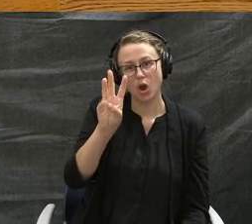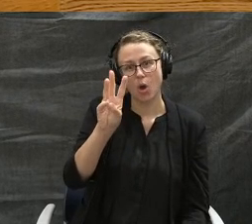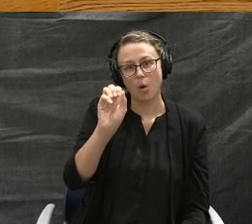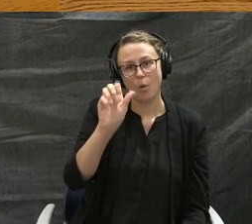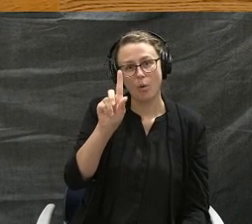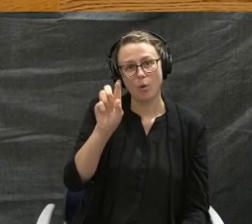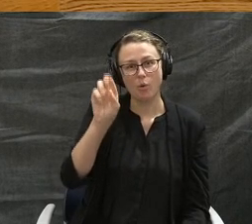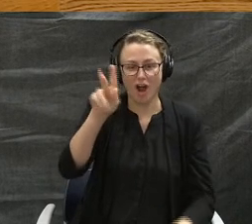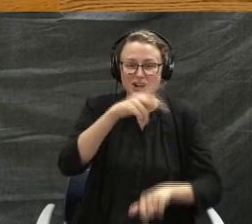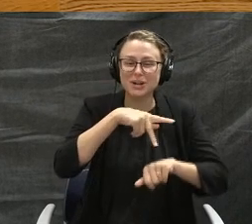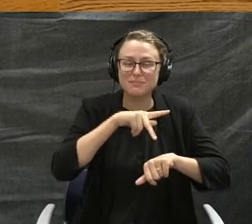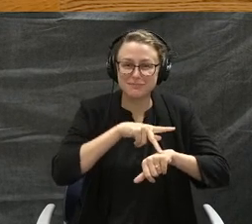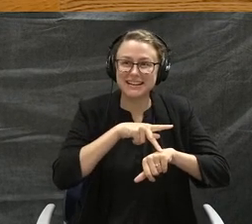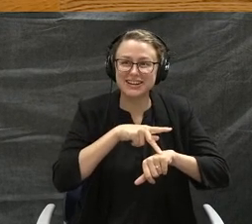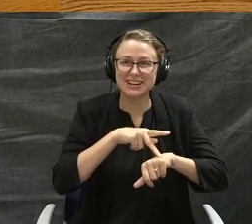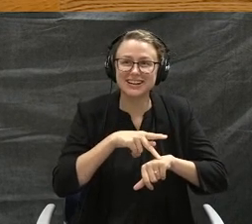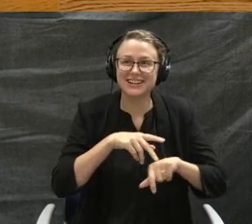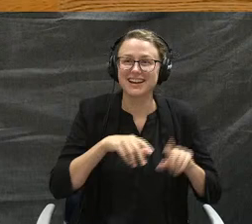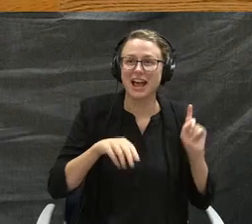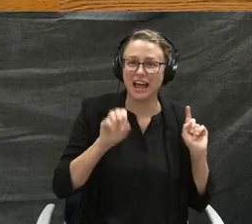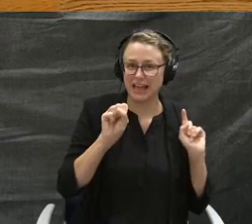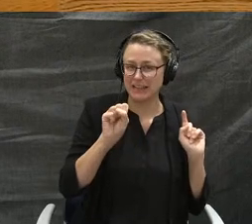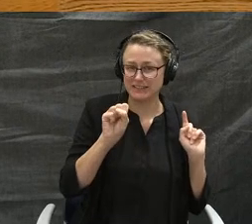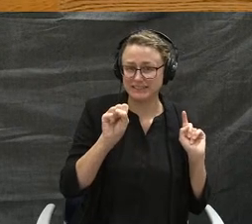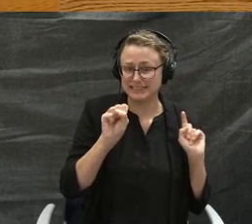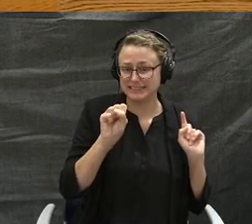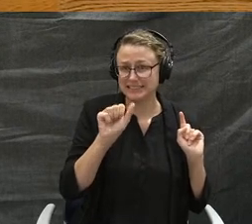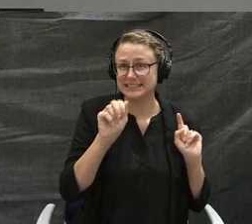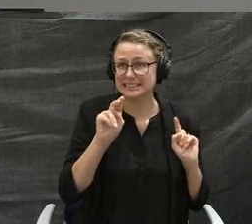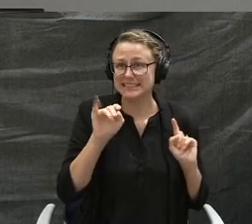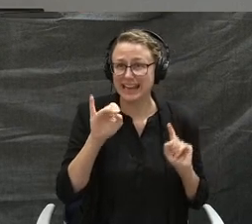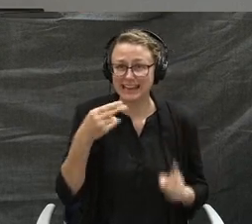Elementary. Thank you doctor Peterson. first I want to thank